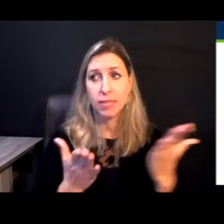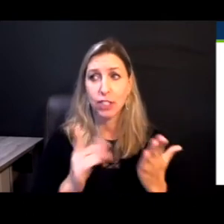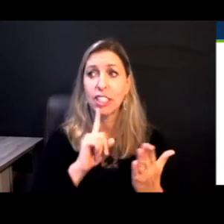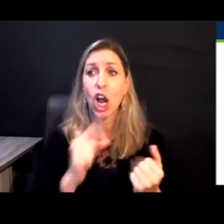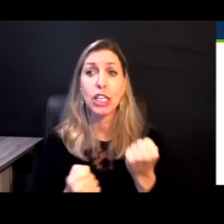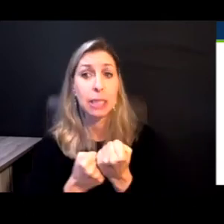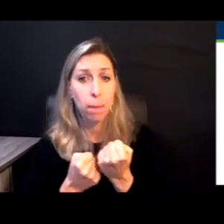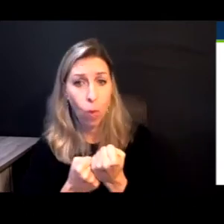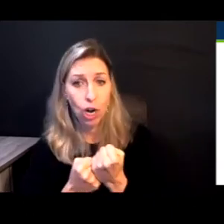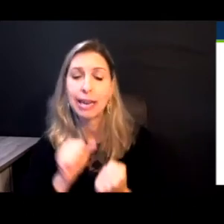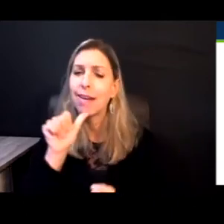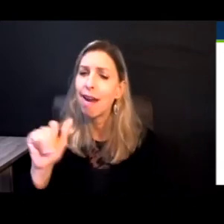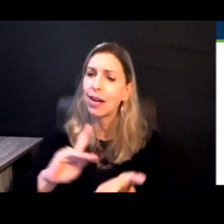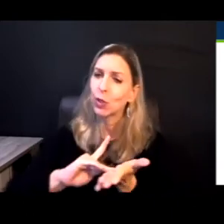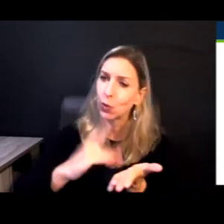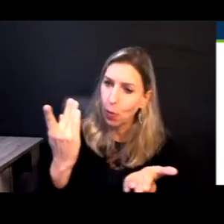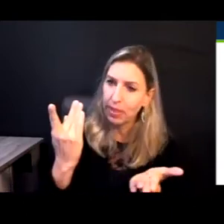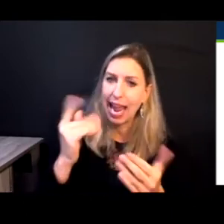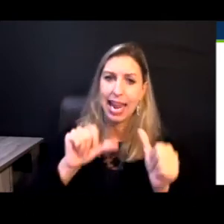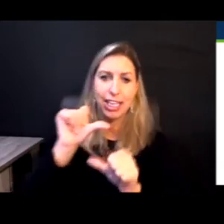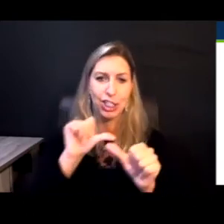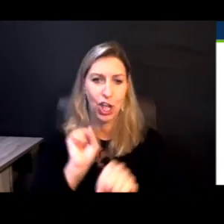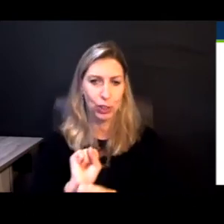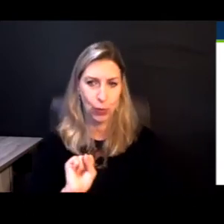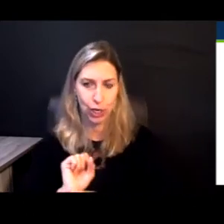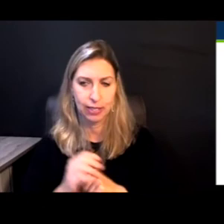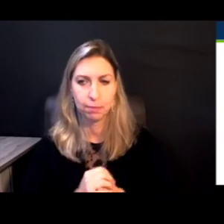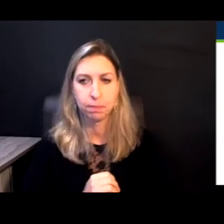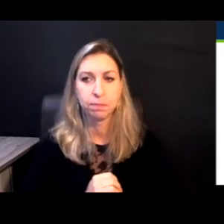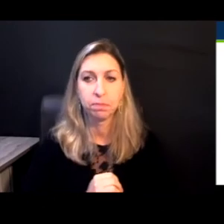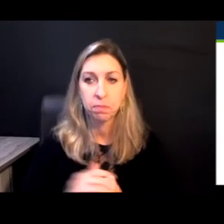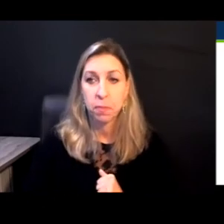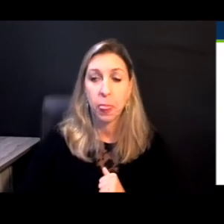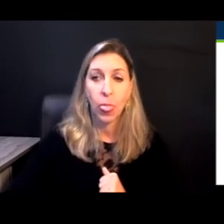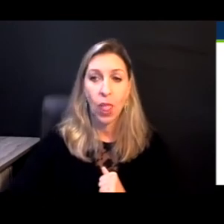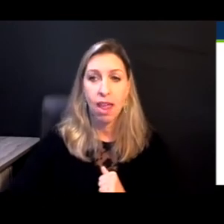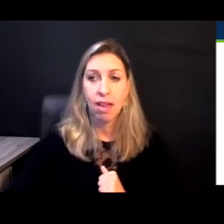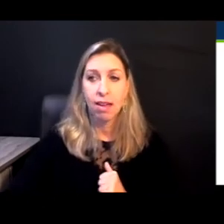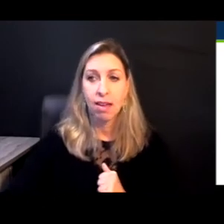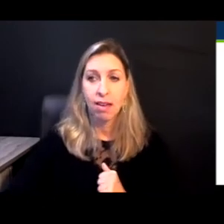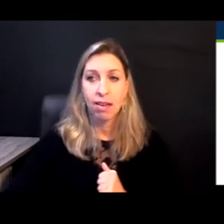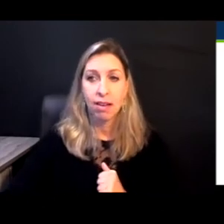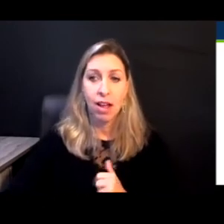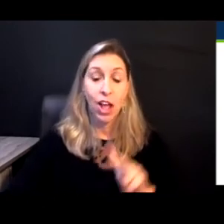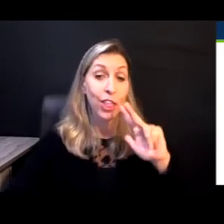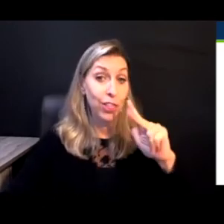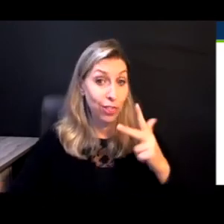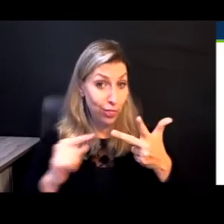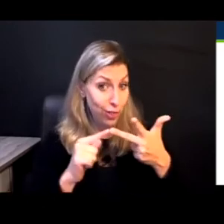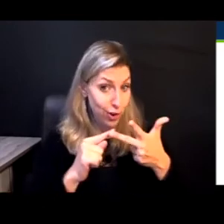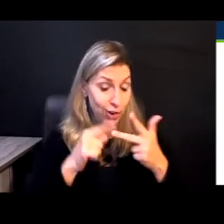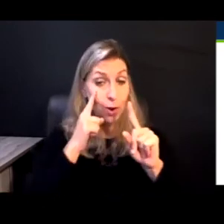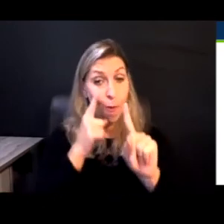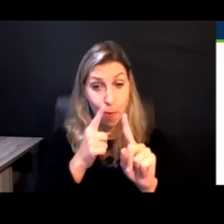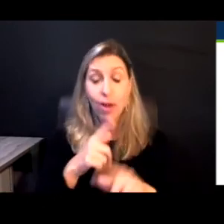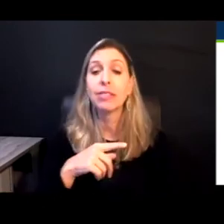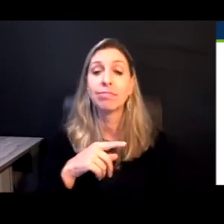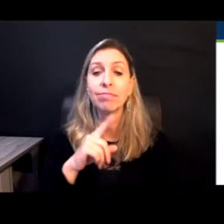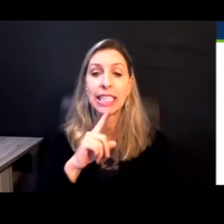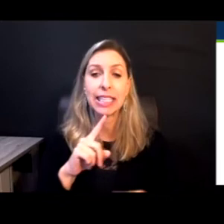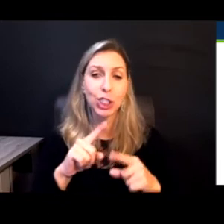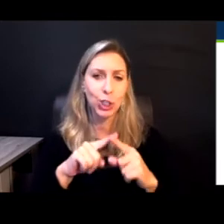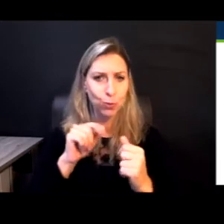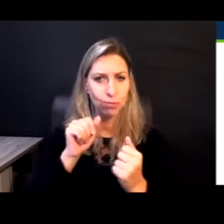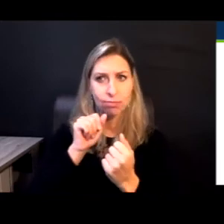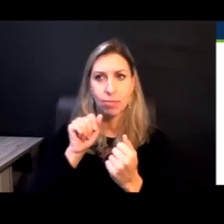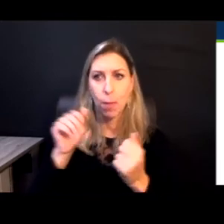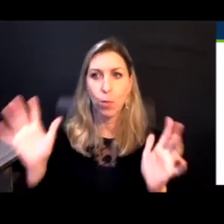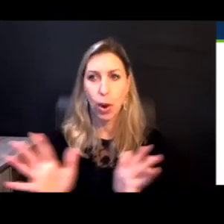supporting (not duplicating) each other’s work. 3) Promote mental health and use a “whole